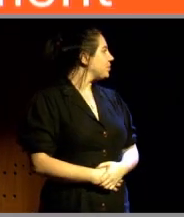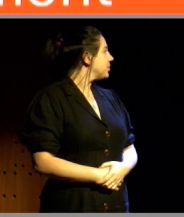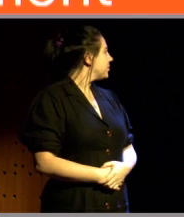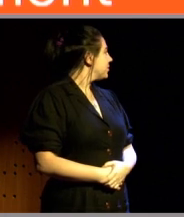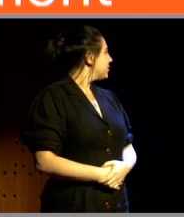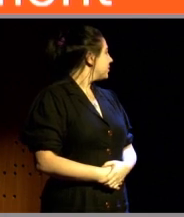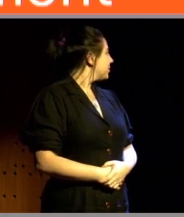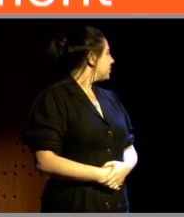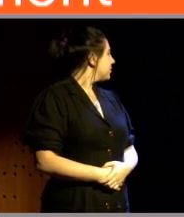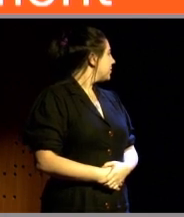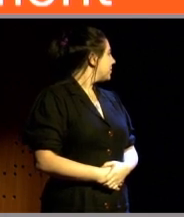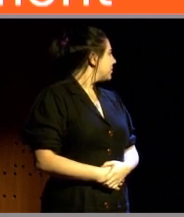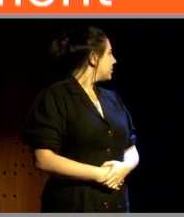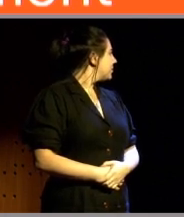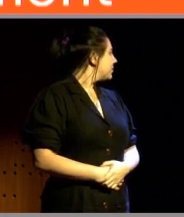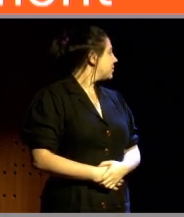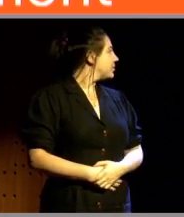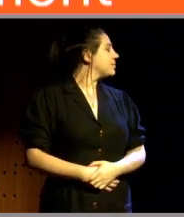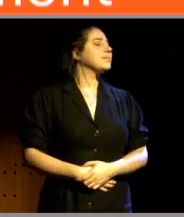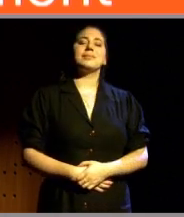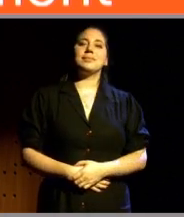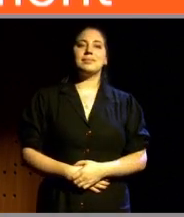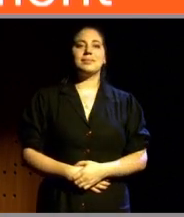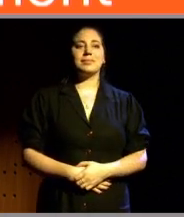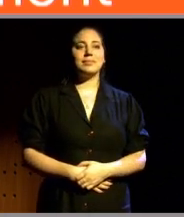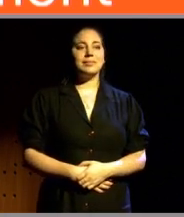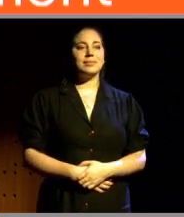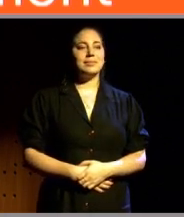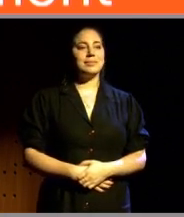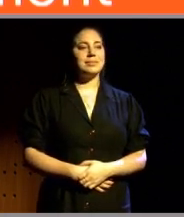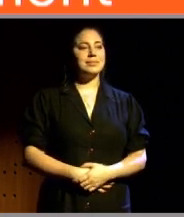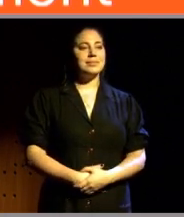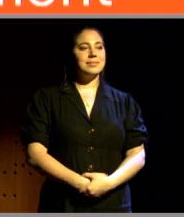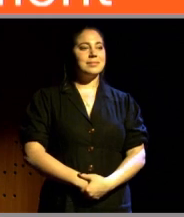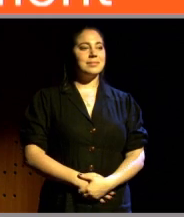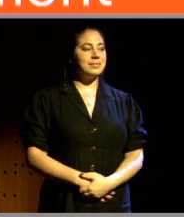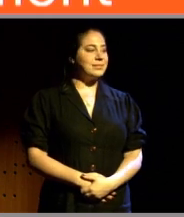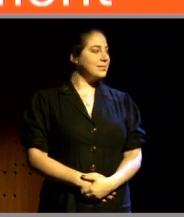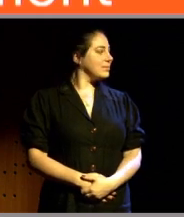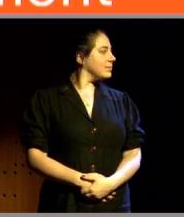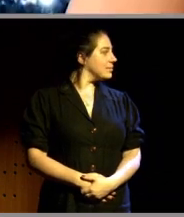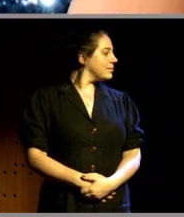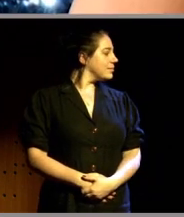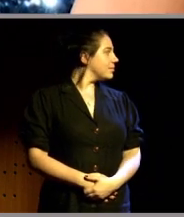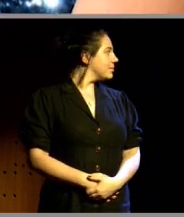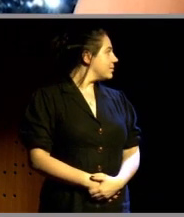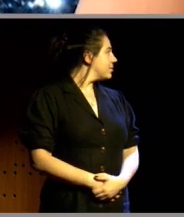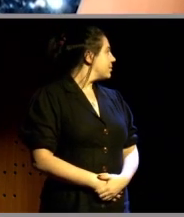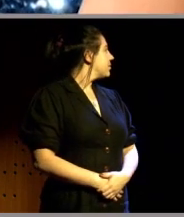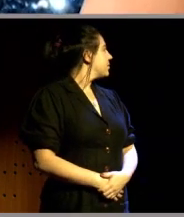to present the 2024 First Nations Emerging Career Development Award to Sarah Prestwidge. Sarah is a descendant of the Boorooberongal